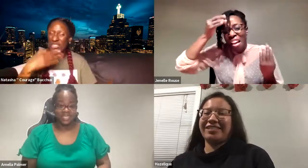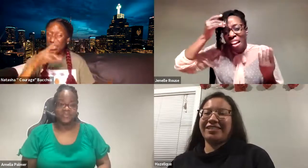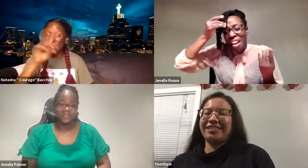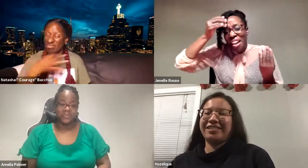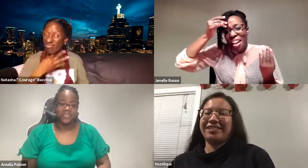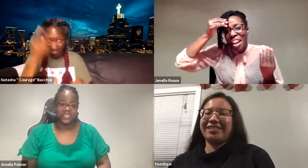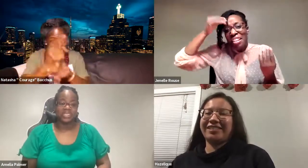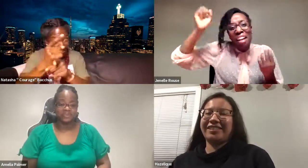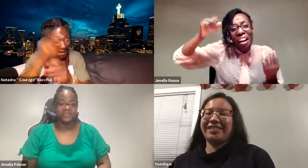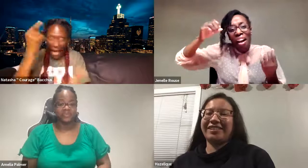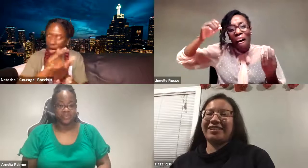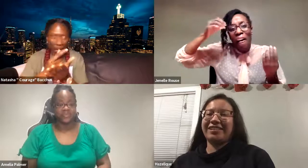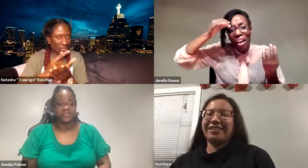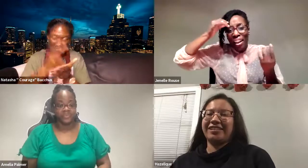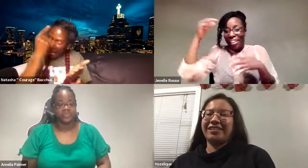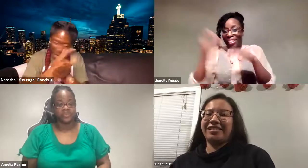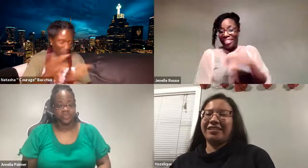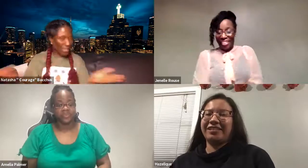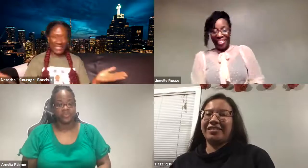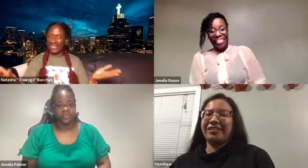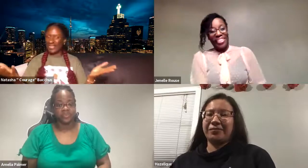the audience too? - think about that